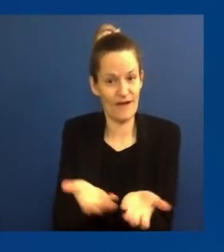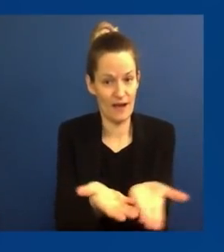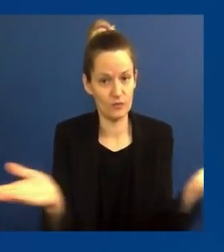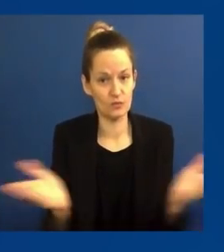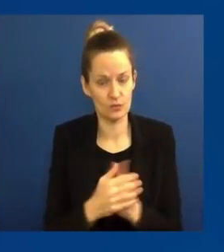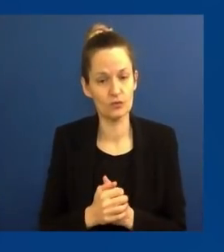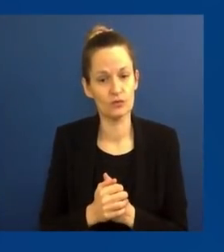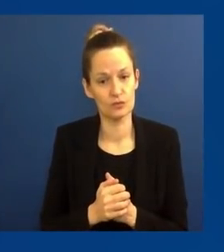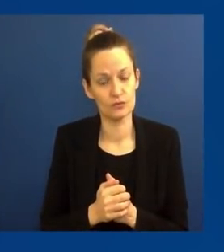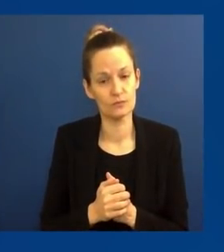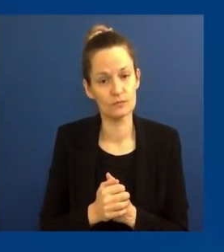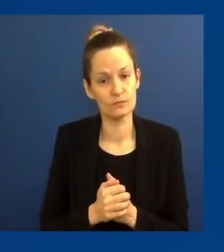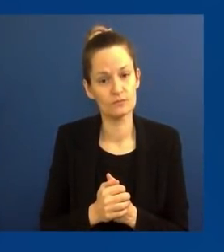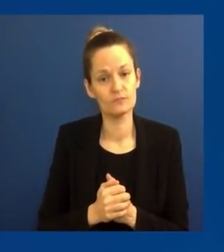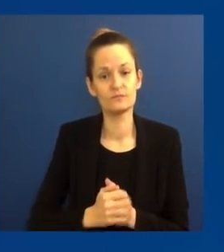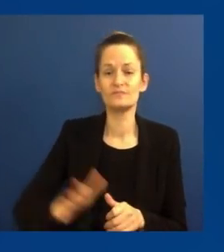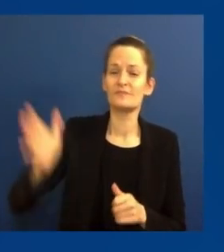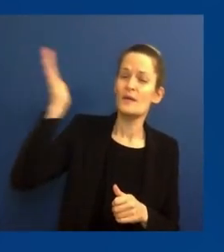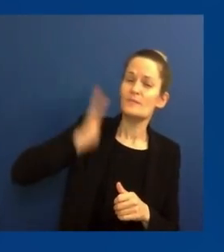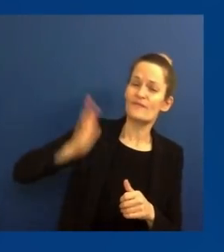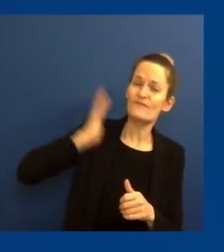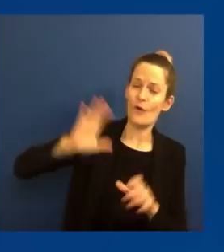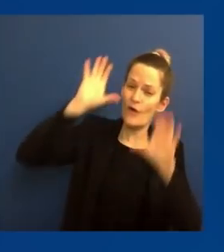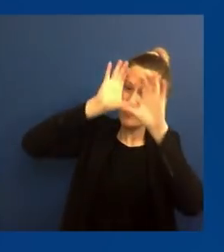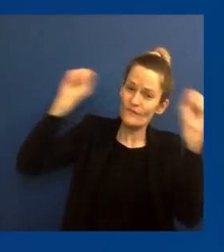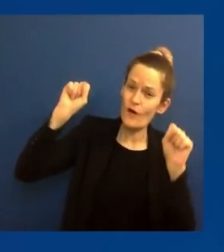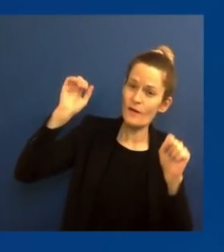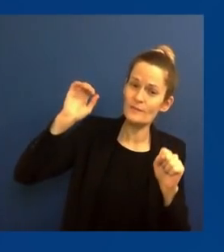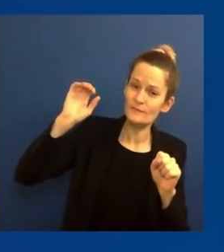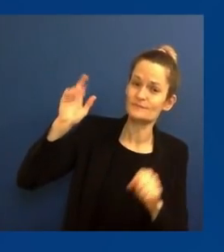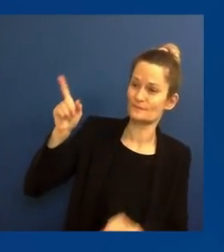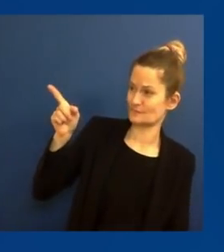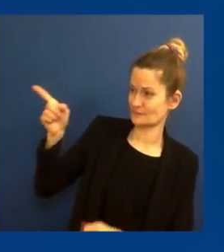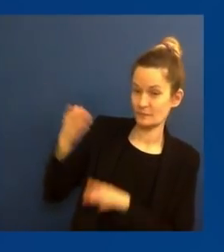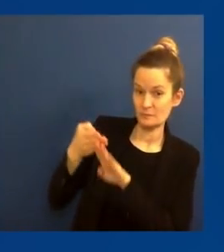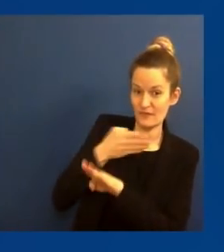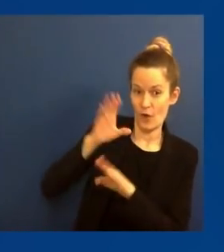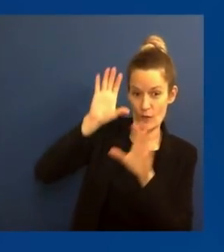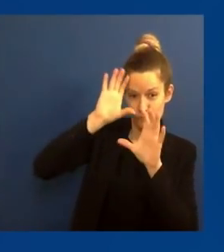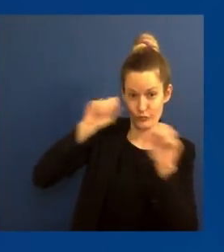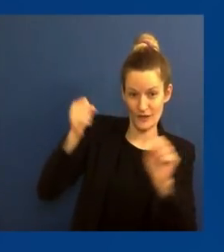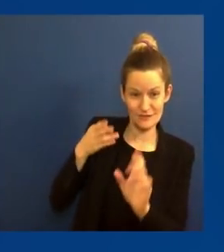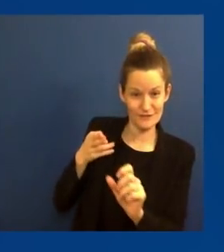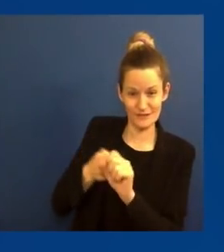when the President took office, to having 375 million tests available in January alone.